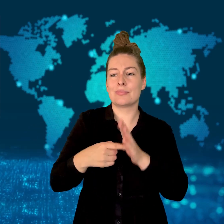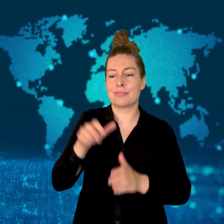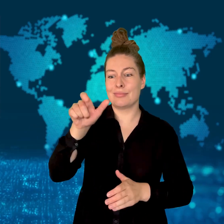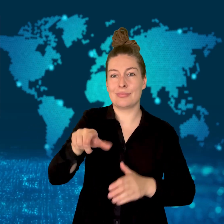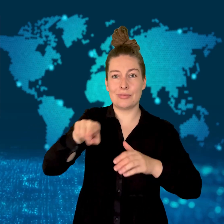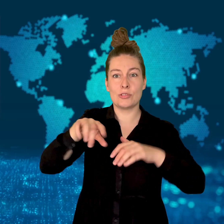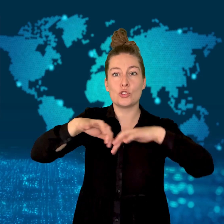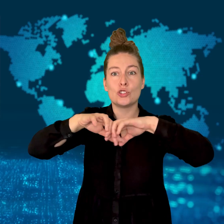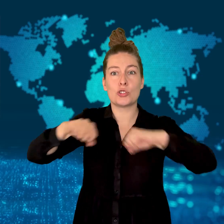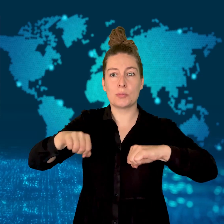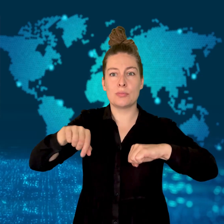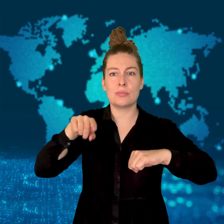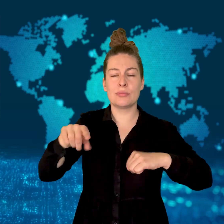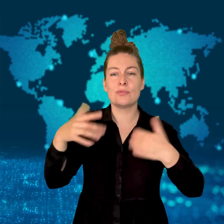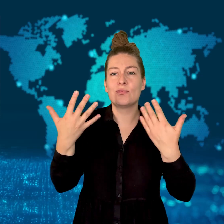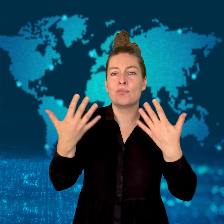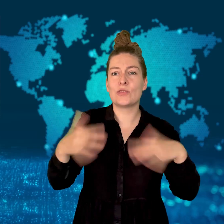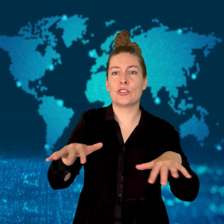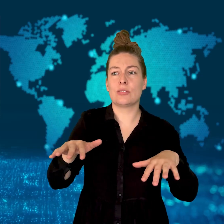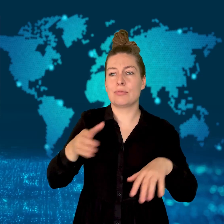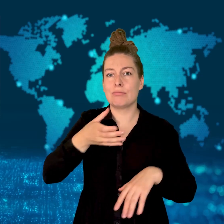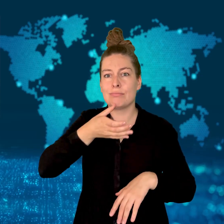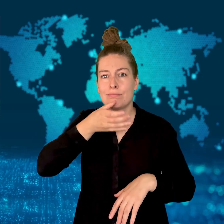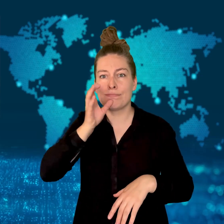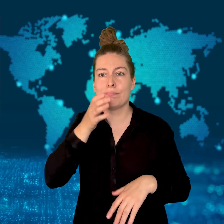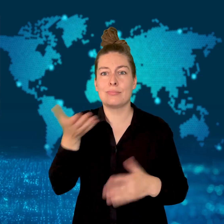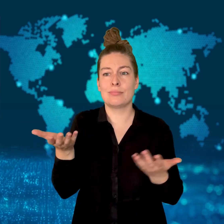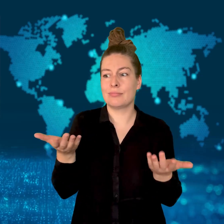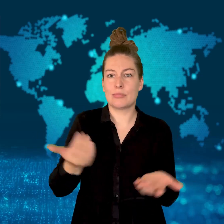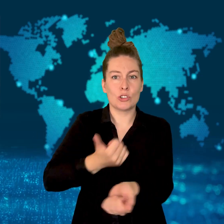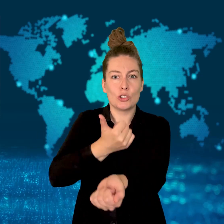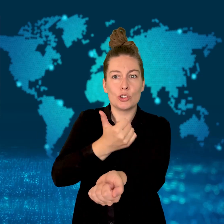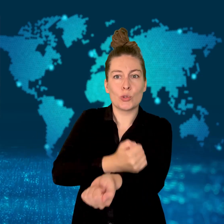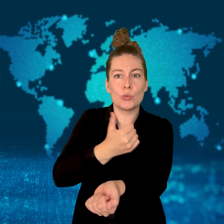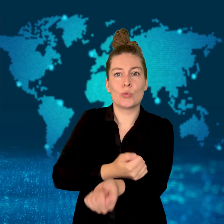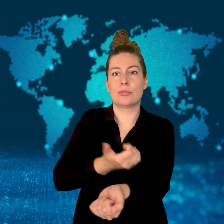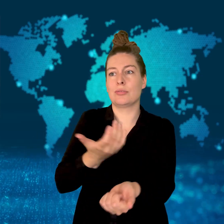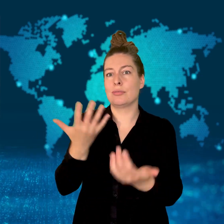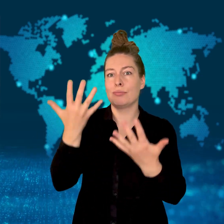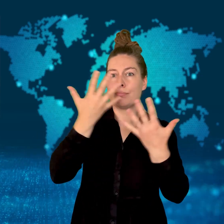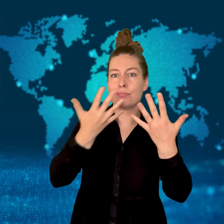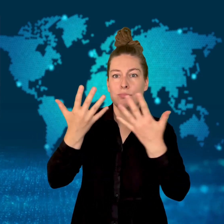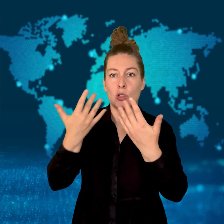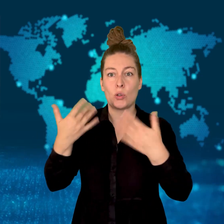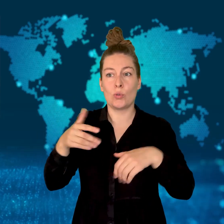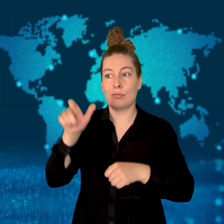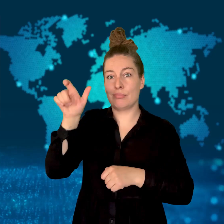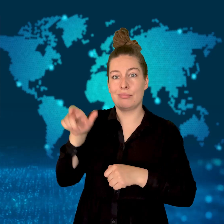There are descriptions of occasions when someone is raped in